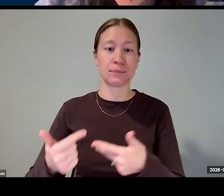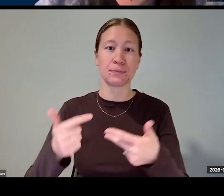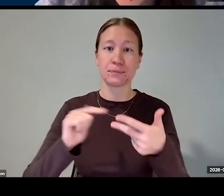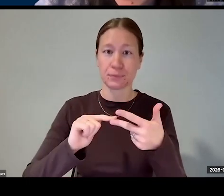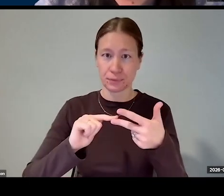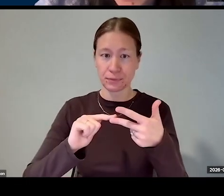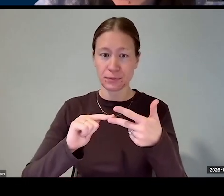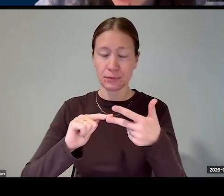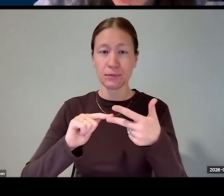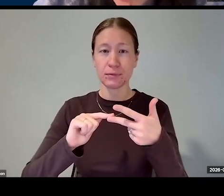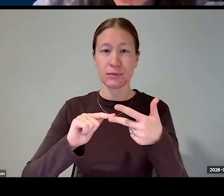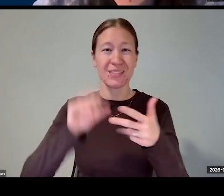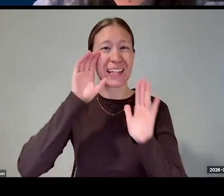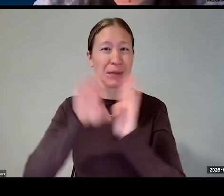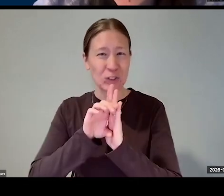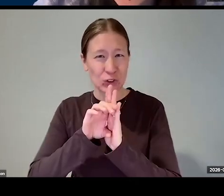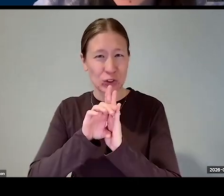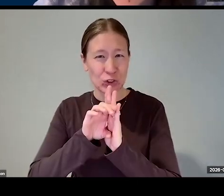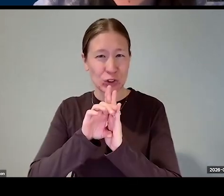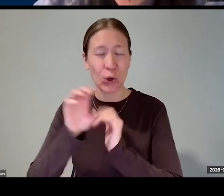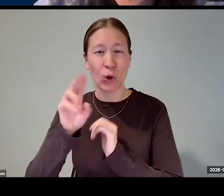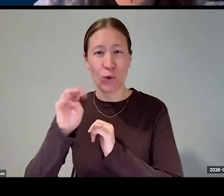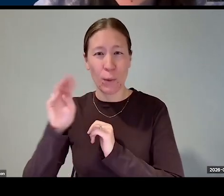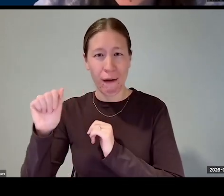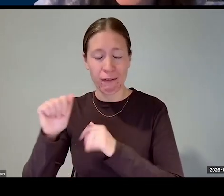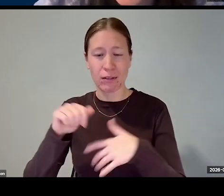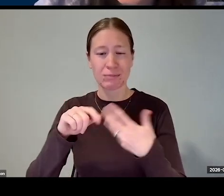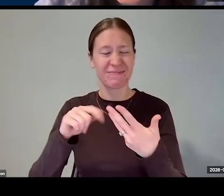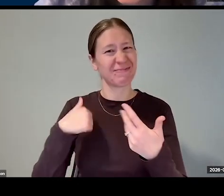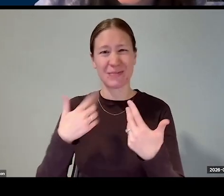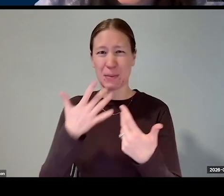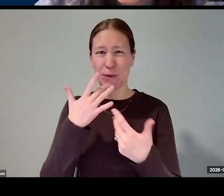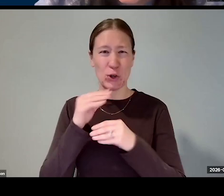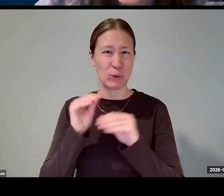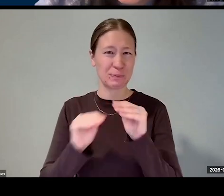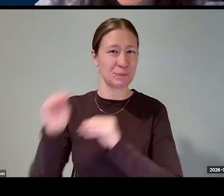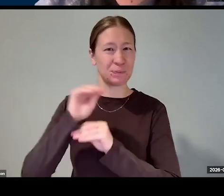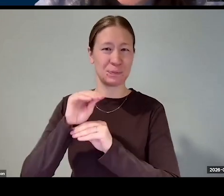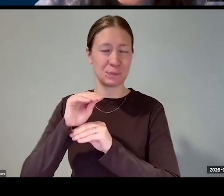and then the UMMA image. So to fix the order here where I want the UMMA image read